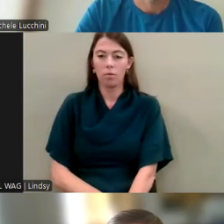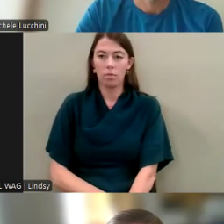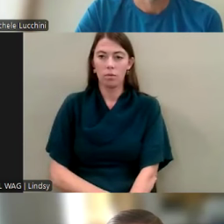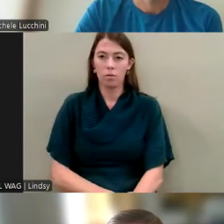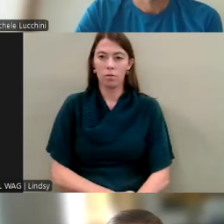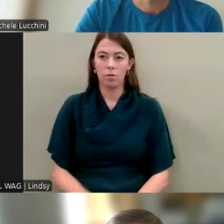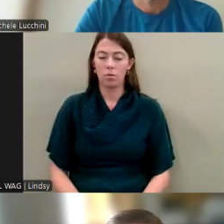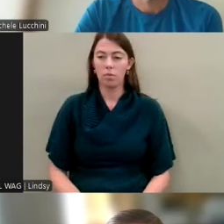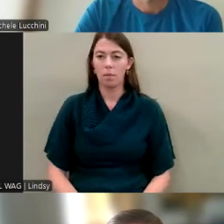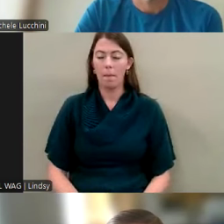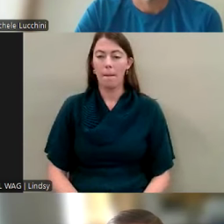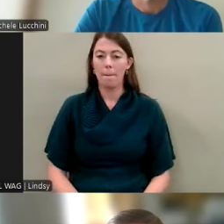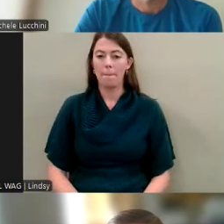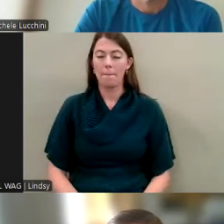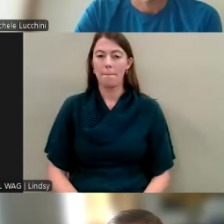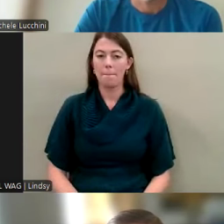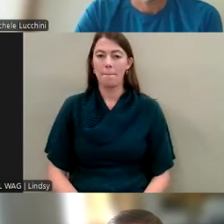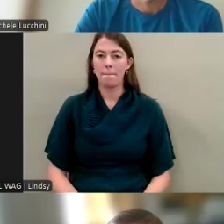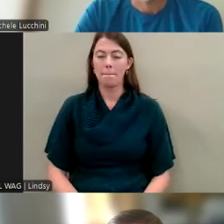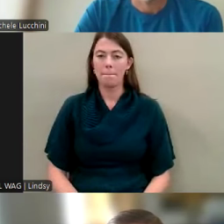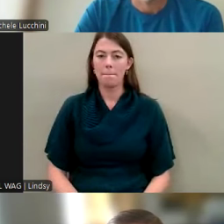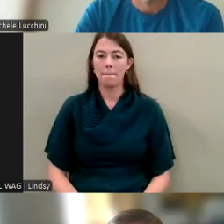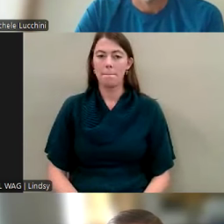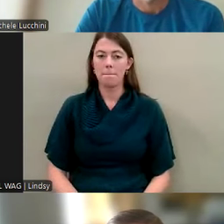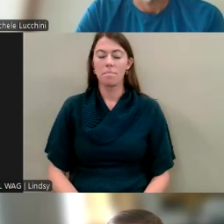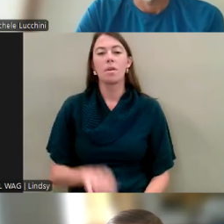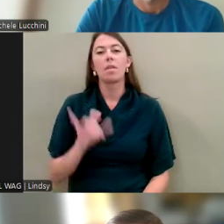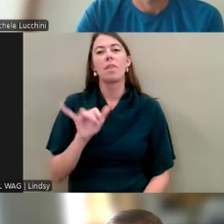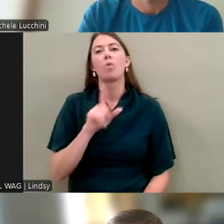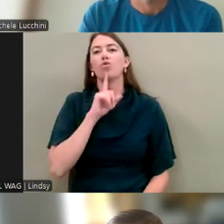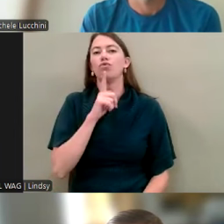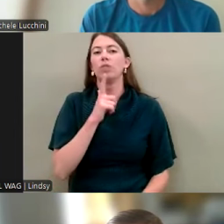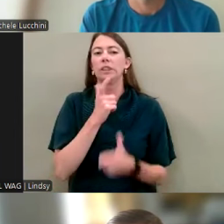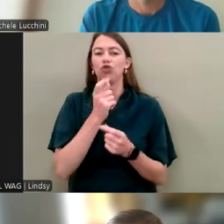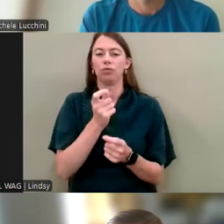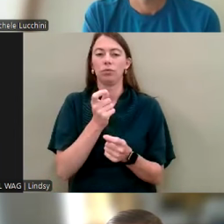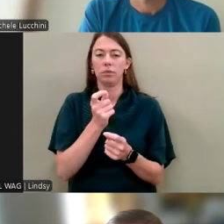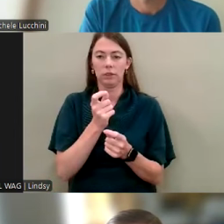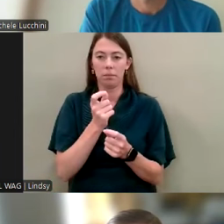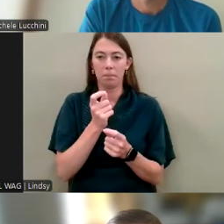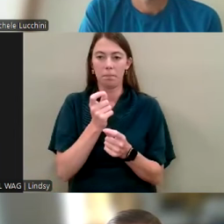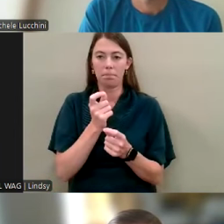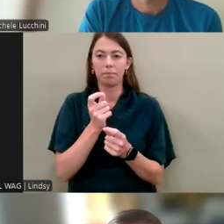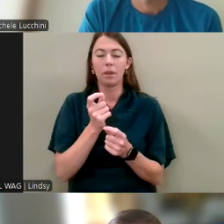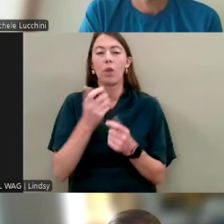had its interesting portion in that there was already, you know, the mandate from the top